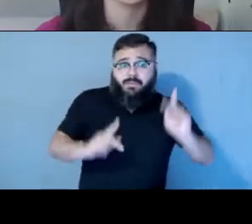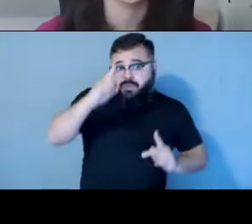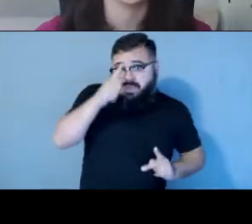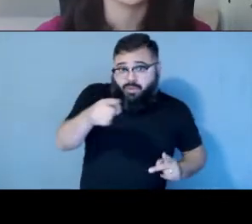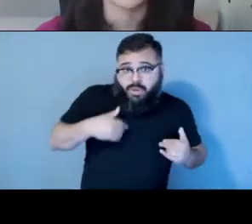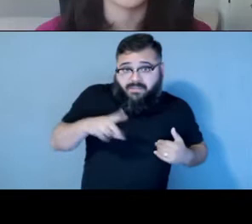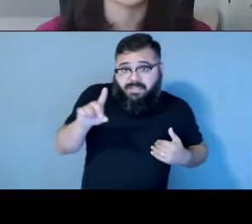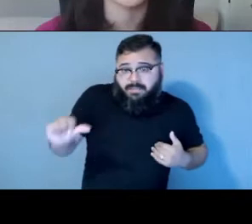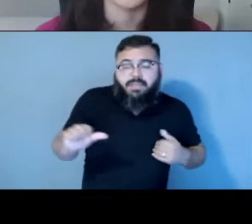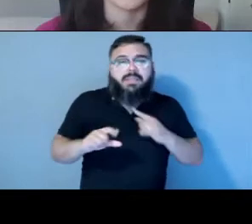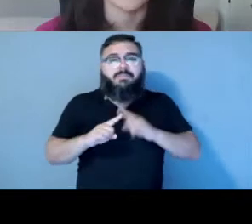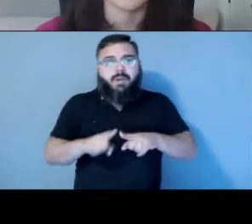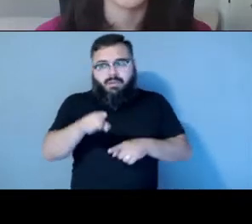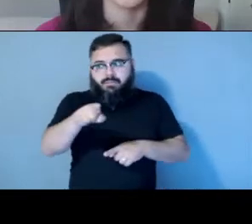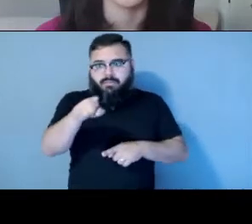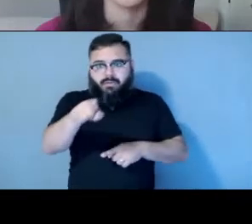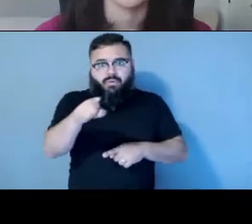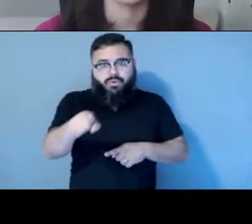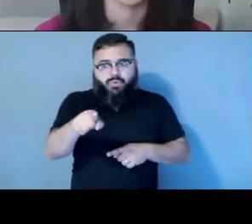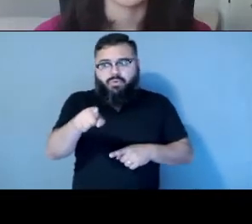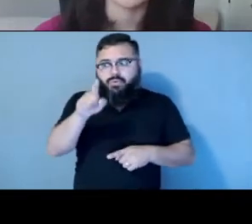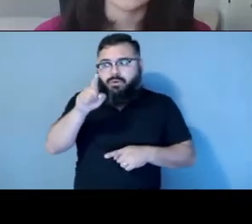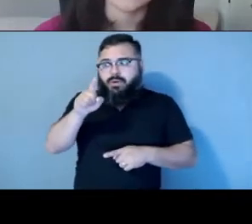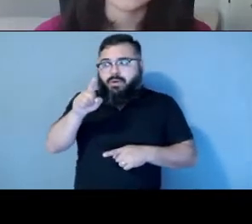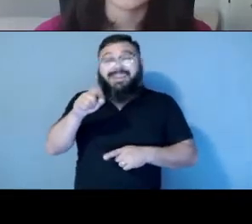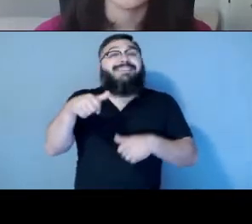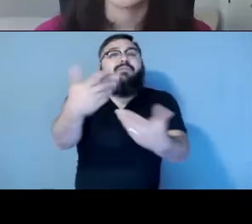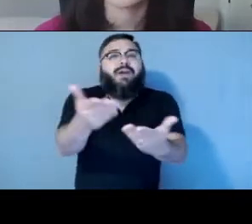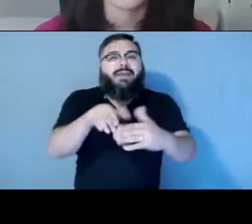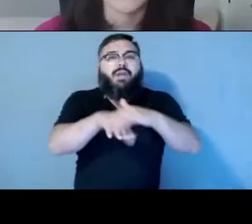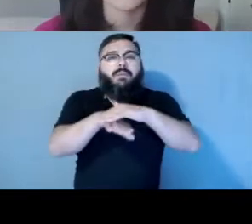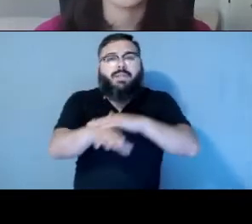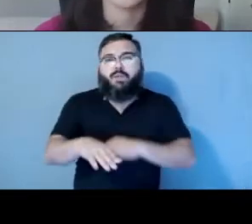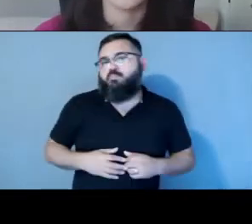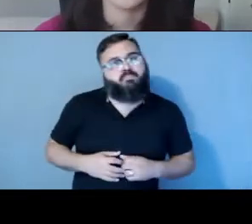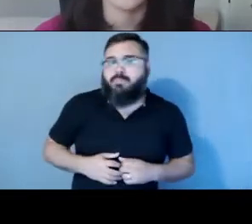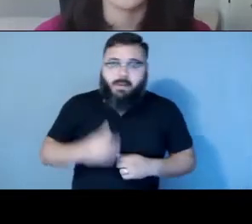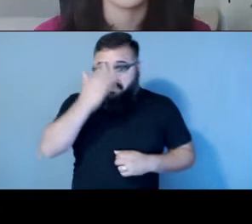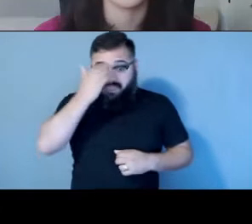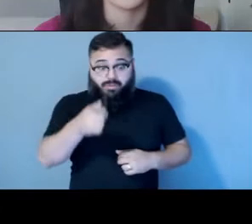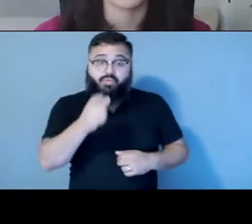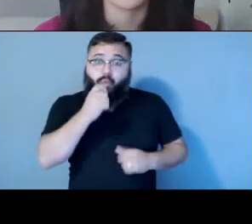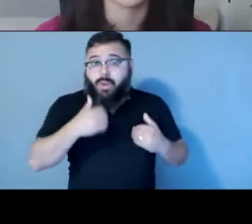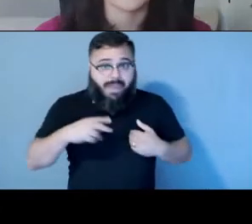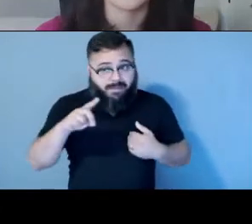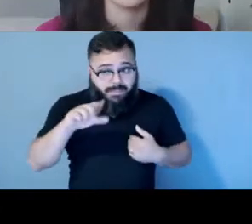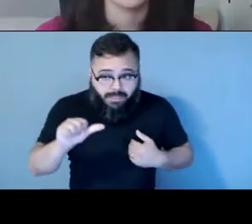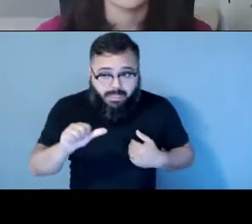but you are not entitled to an accommodation because in this case, you don't actually have the disability that you're being thought to have